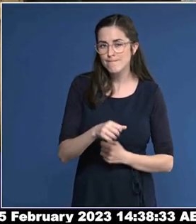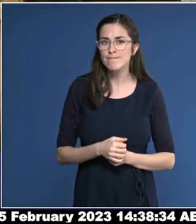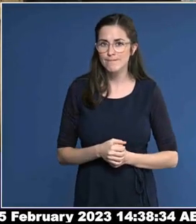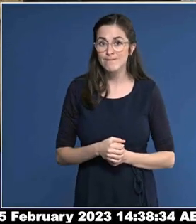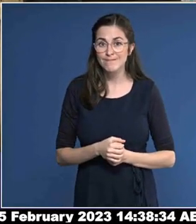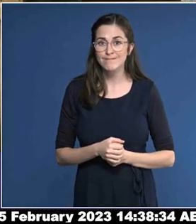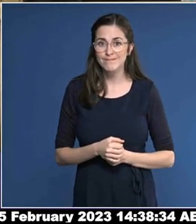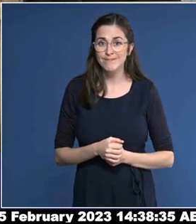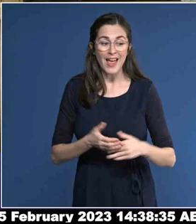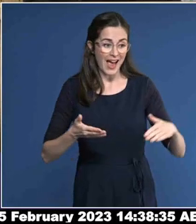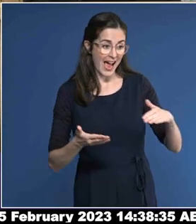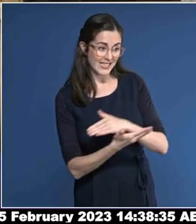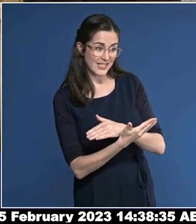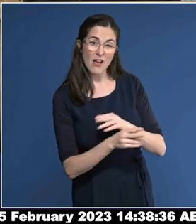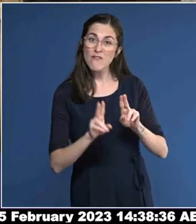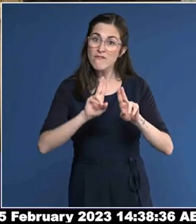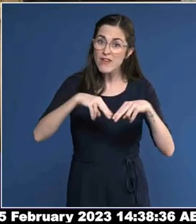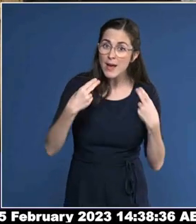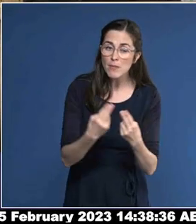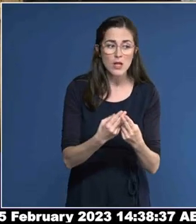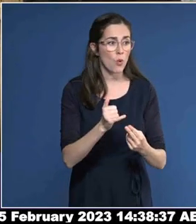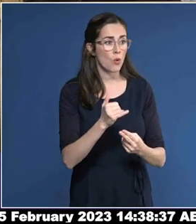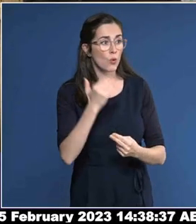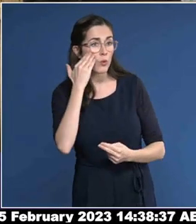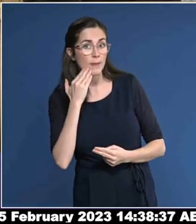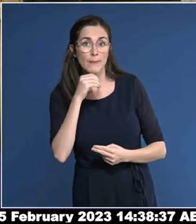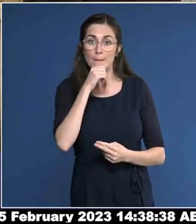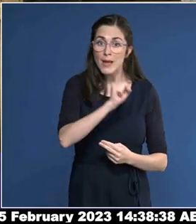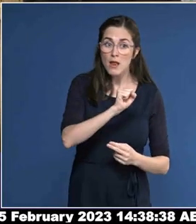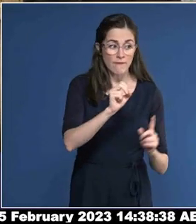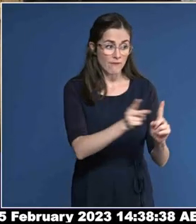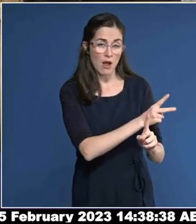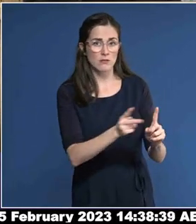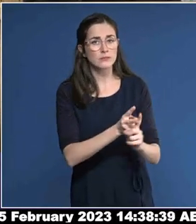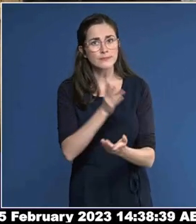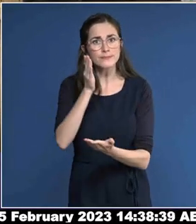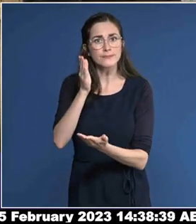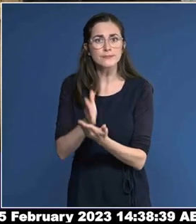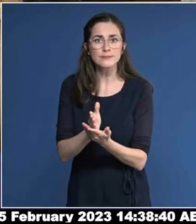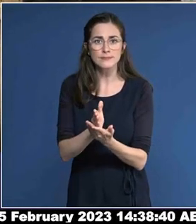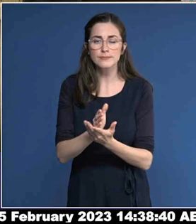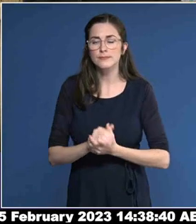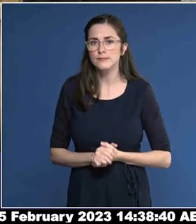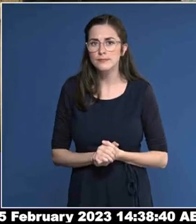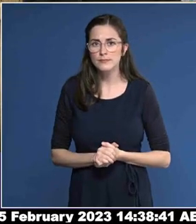that are not necessarily named as such within the NDIS Safeguarding Framework. And we certainly break that down.